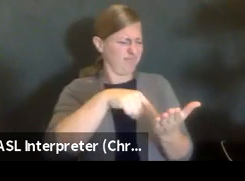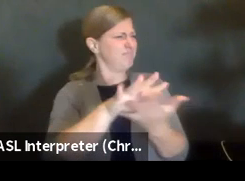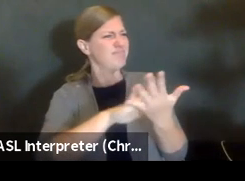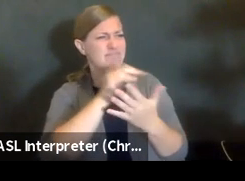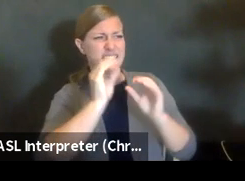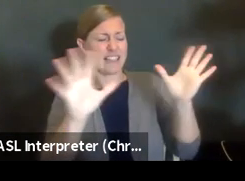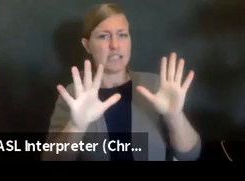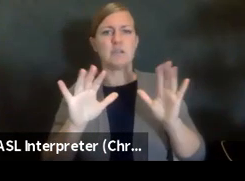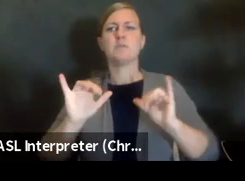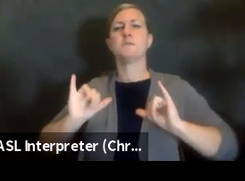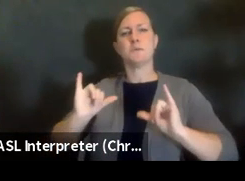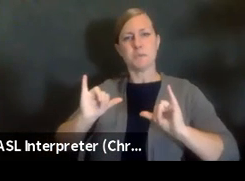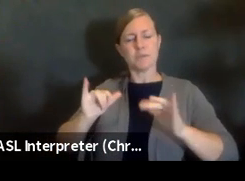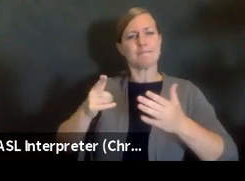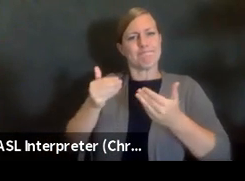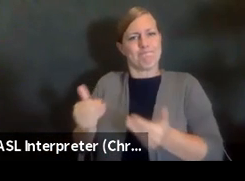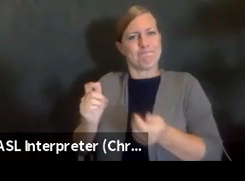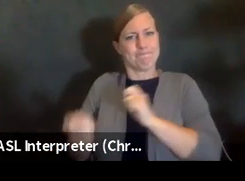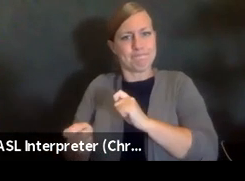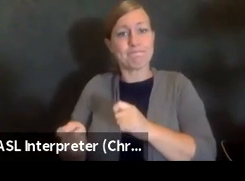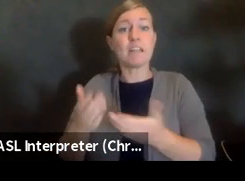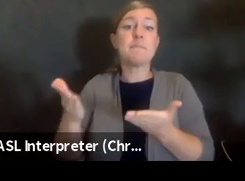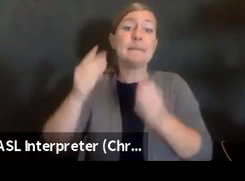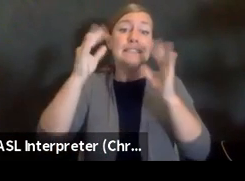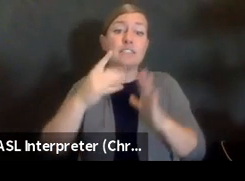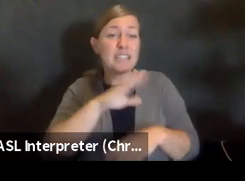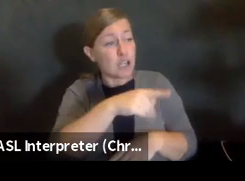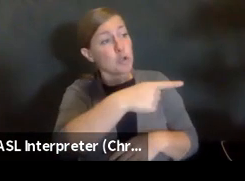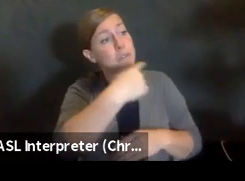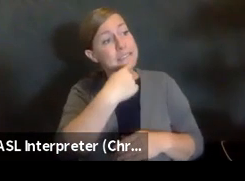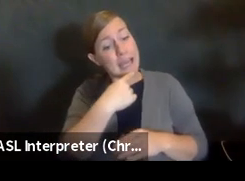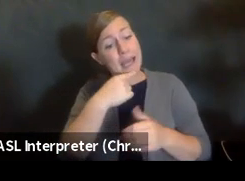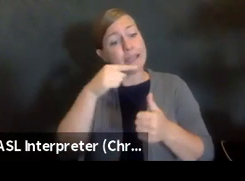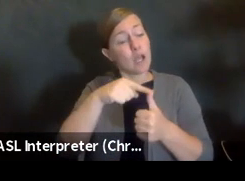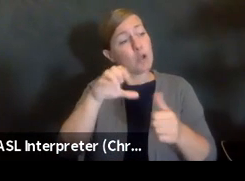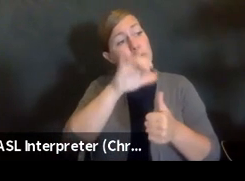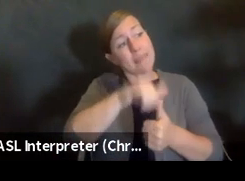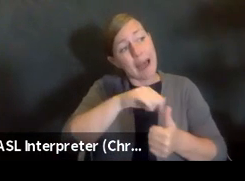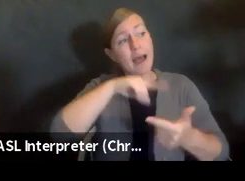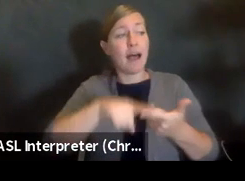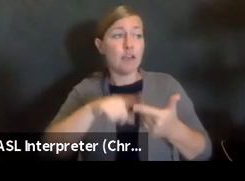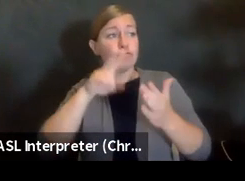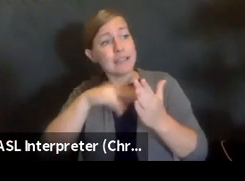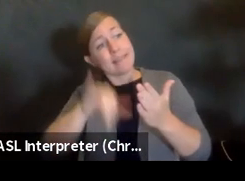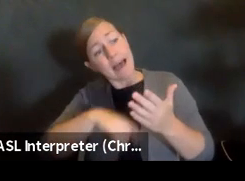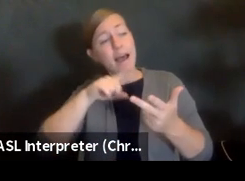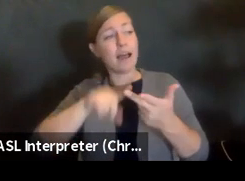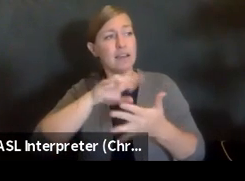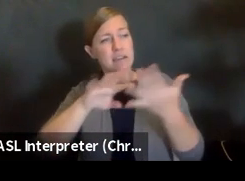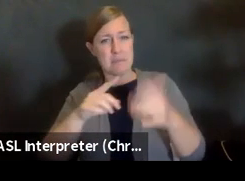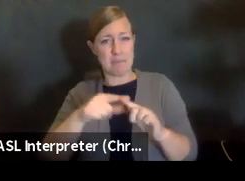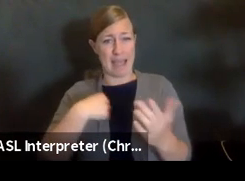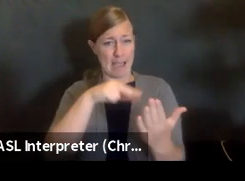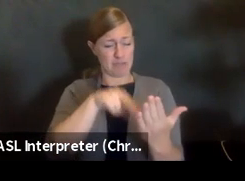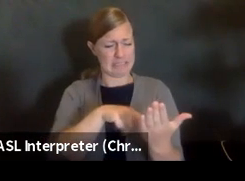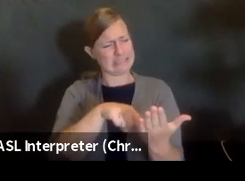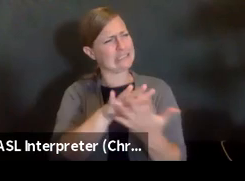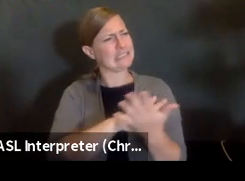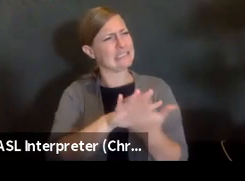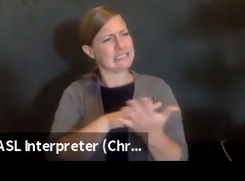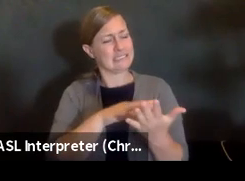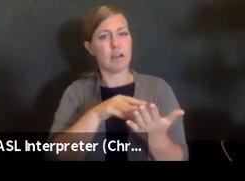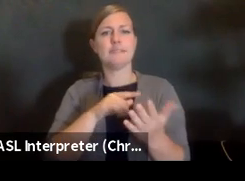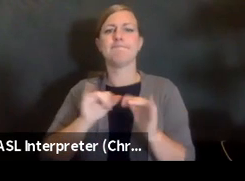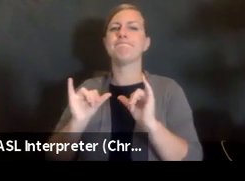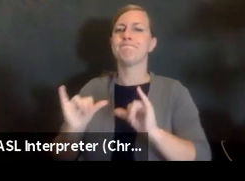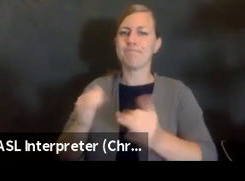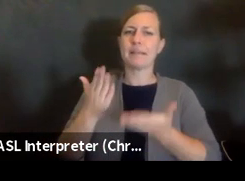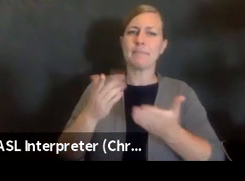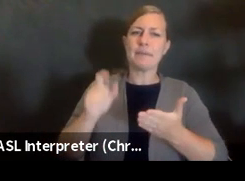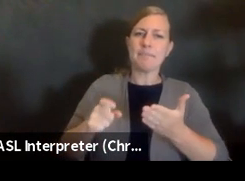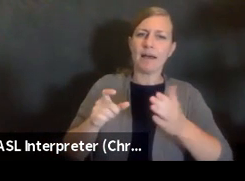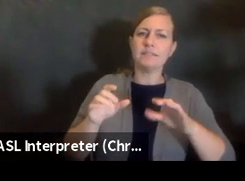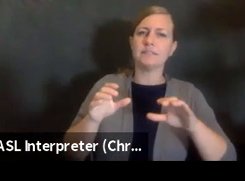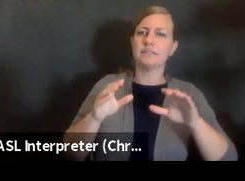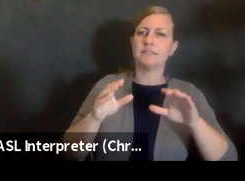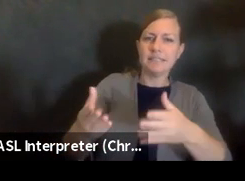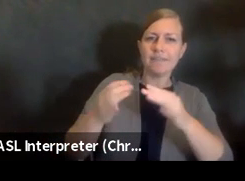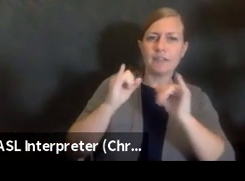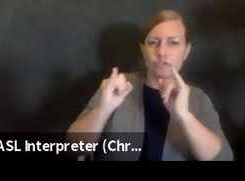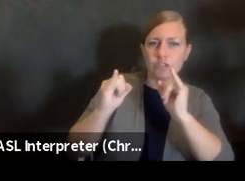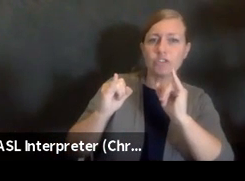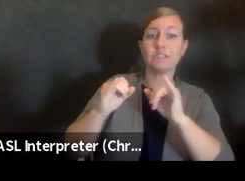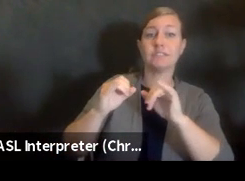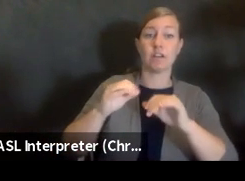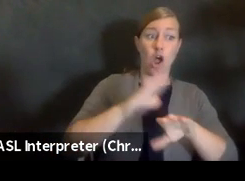Katherine Livick - ESD 112: You know you posted that assignment and you said, do the thing and read the instructions here, but I didn't really get it so maybe that means I need to put the instructions in the actual assignment, as well as on the worksheet that I'm assigning.